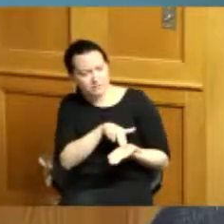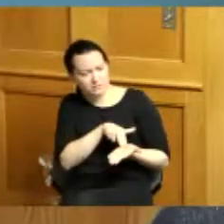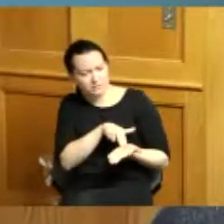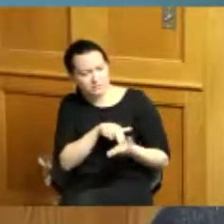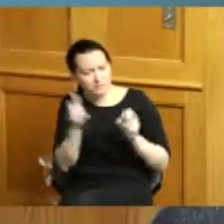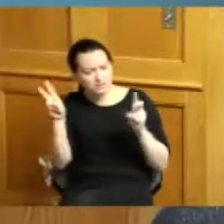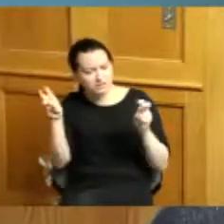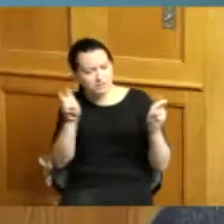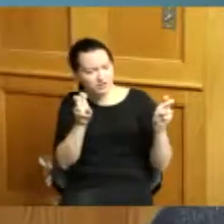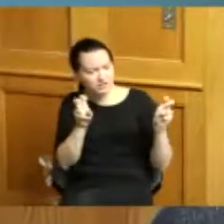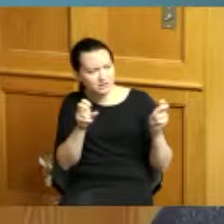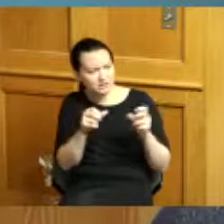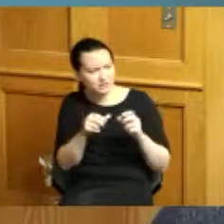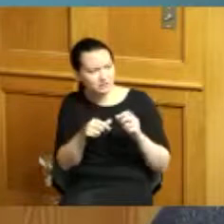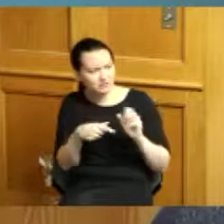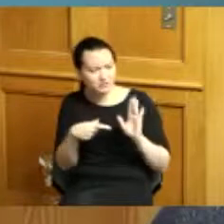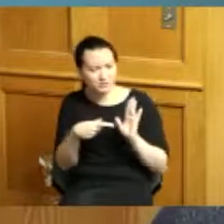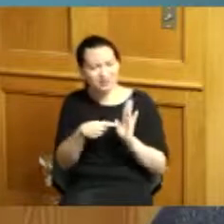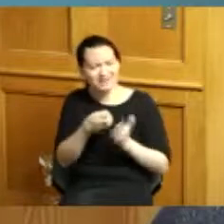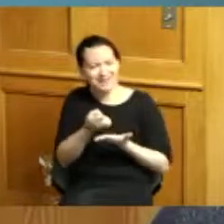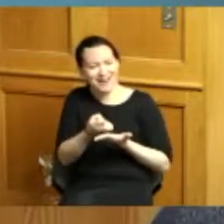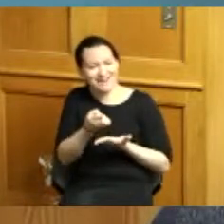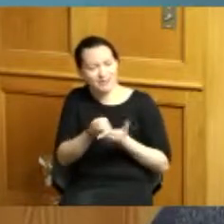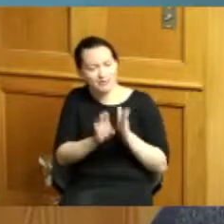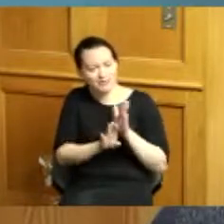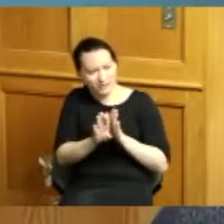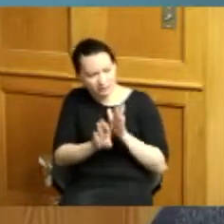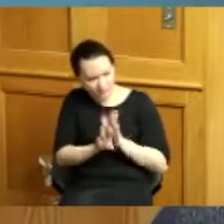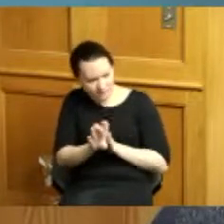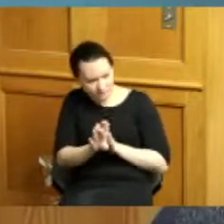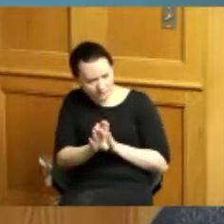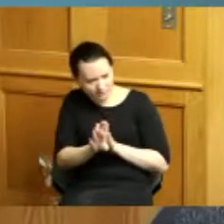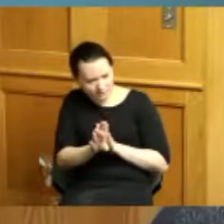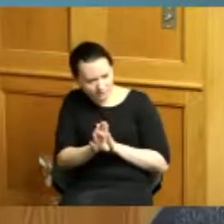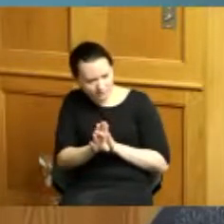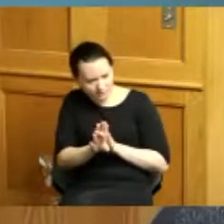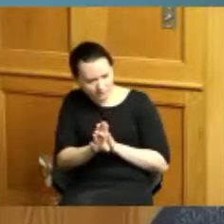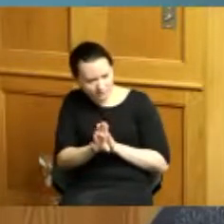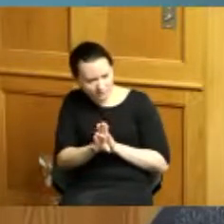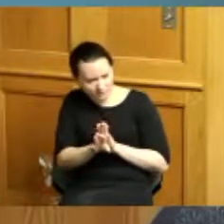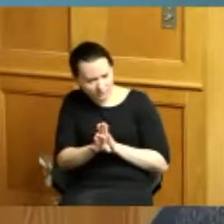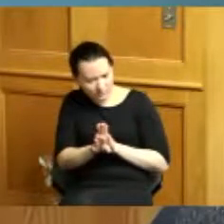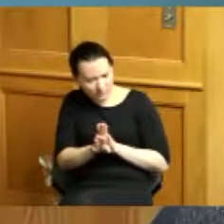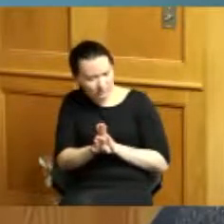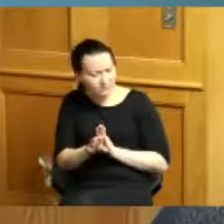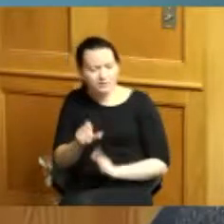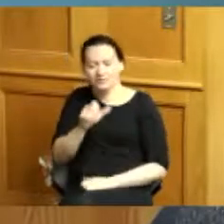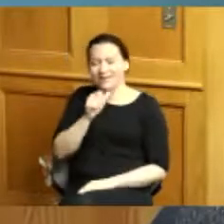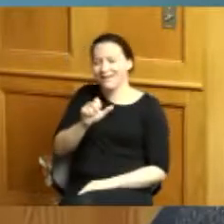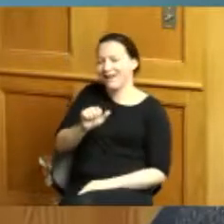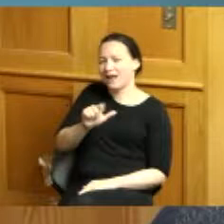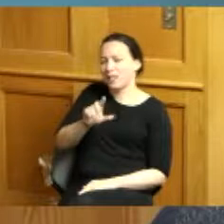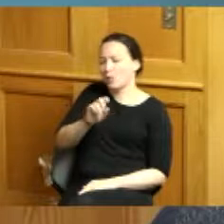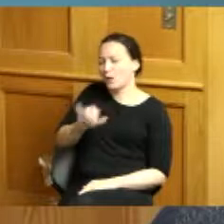matter so this should be Economic Development instead of Alloy development in the future